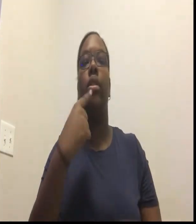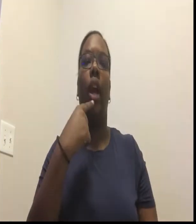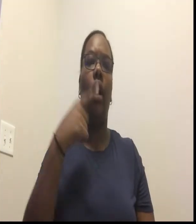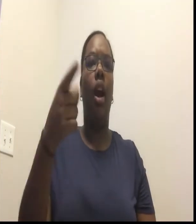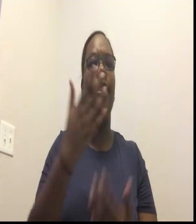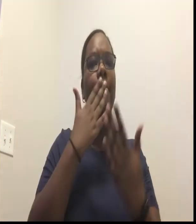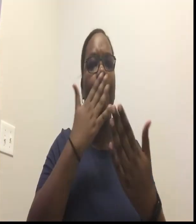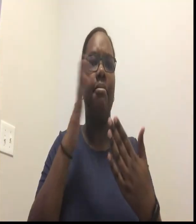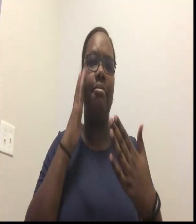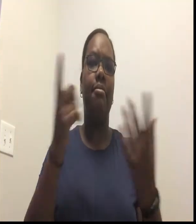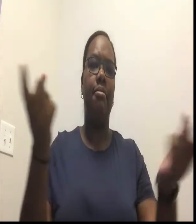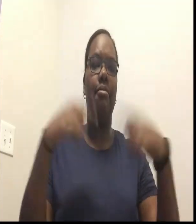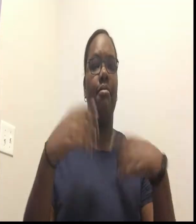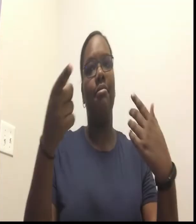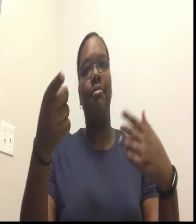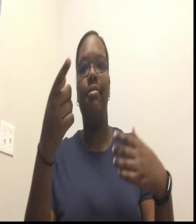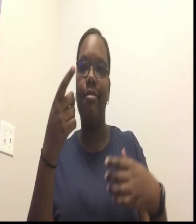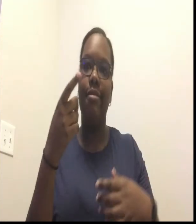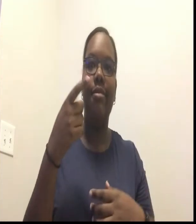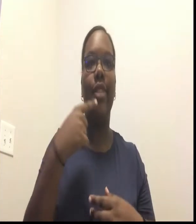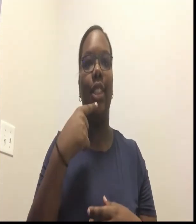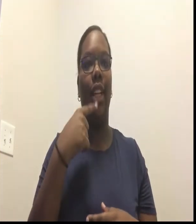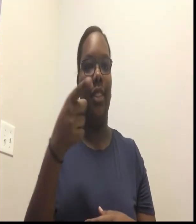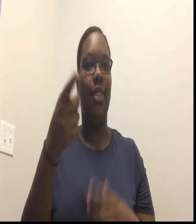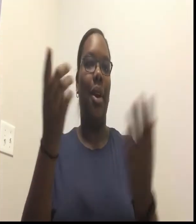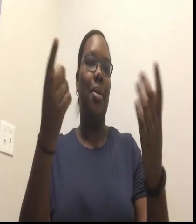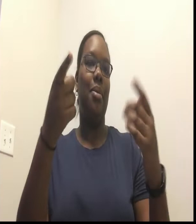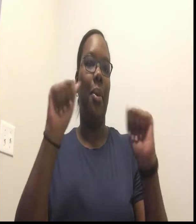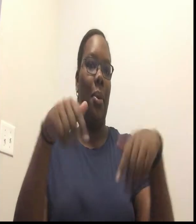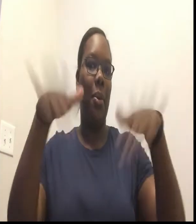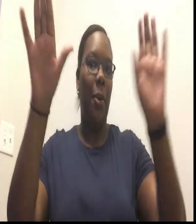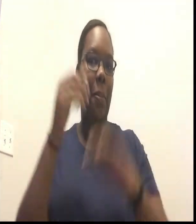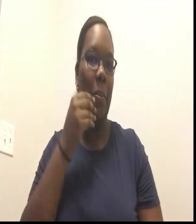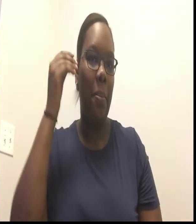you can go home now" You first have to actually close the